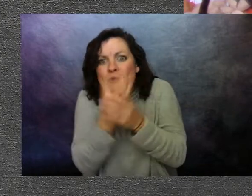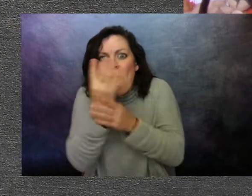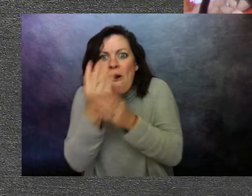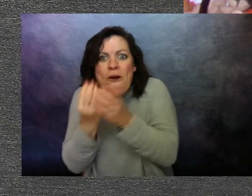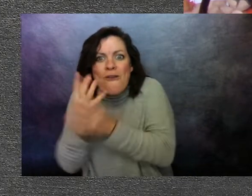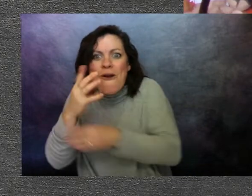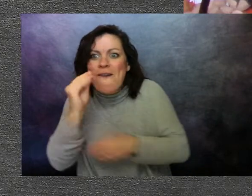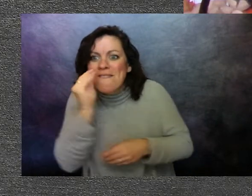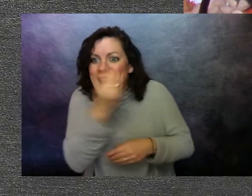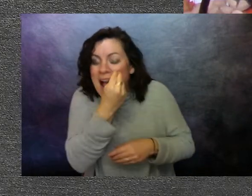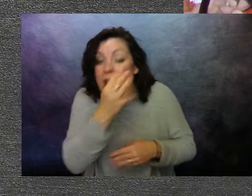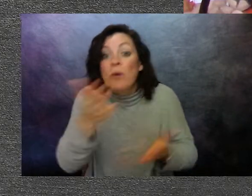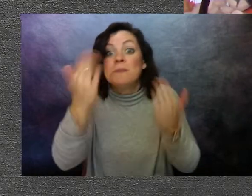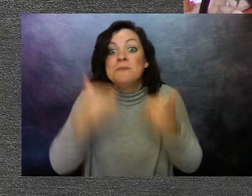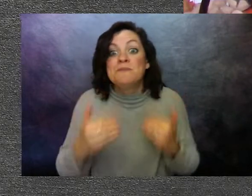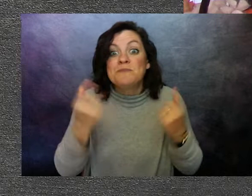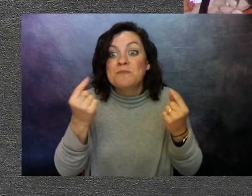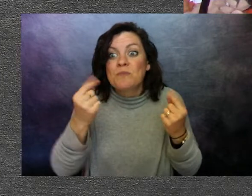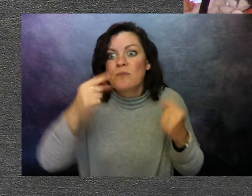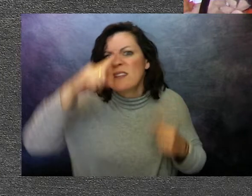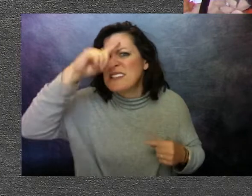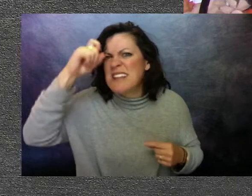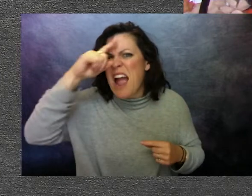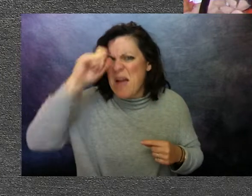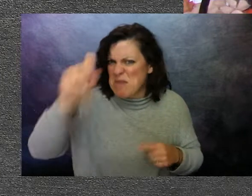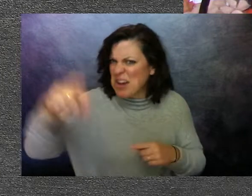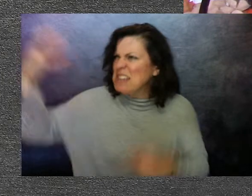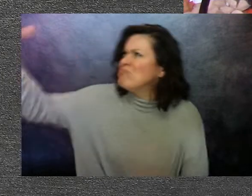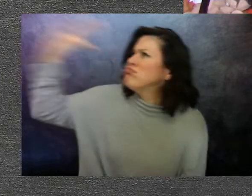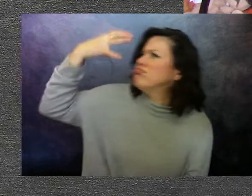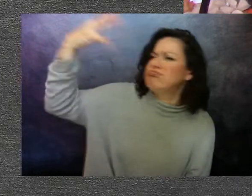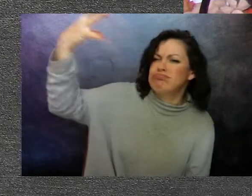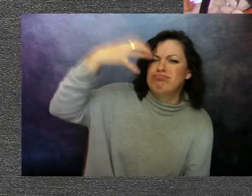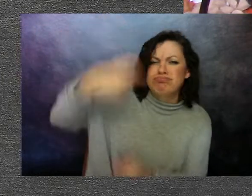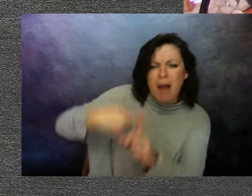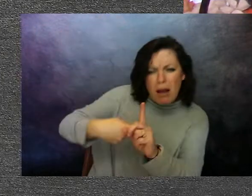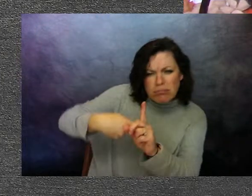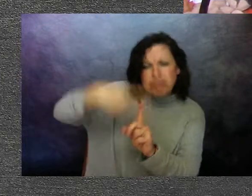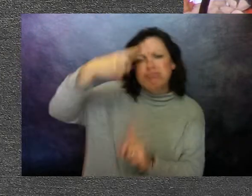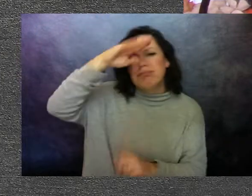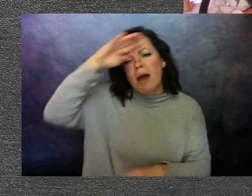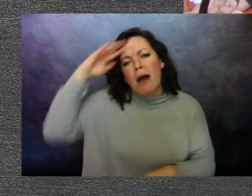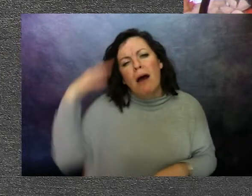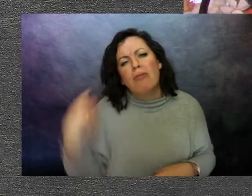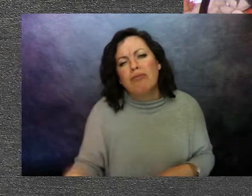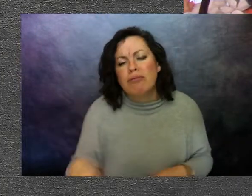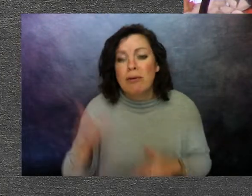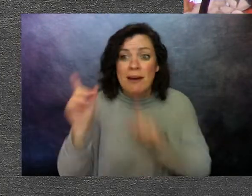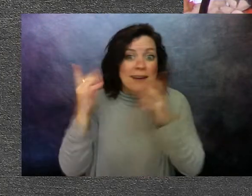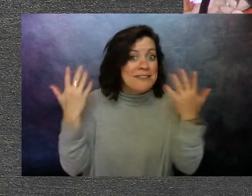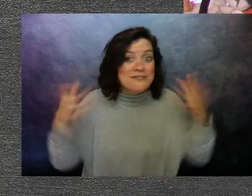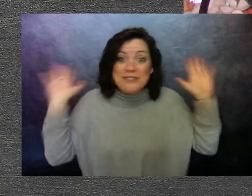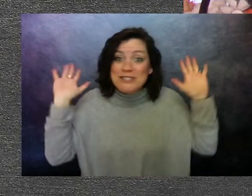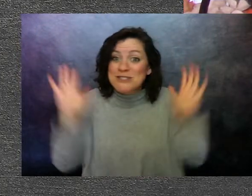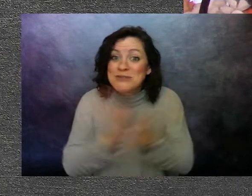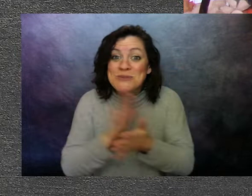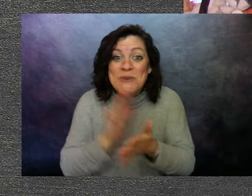which is summer and summer is when it's hot and we don't have to go to school and we can play outside